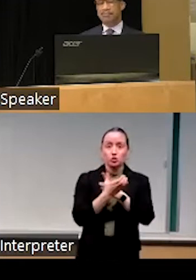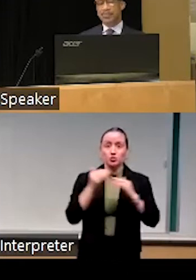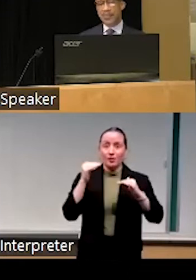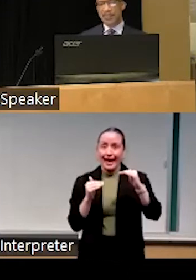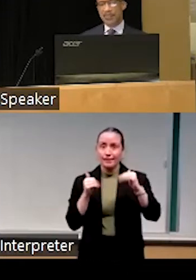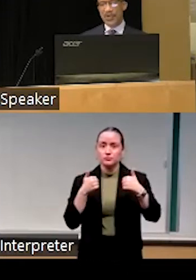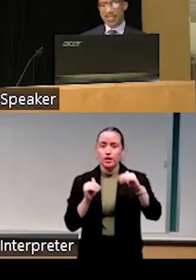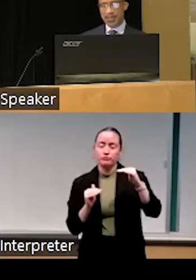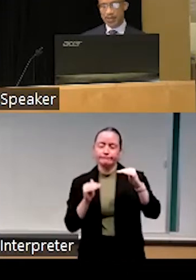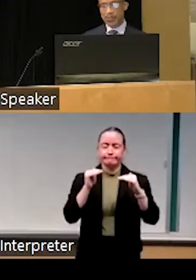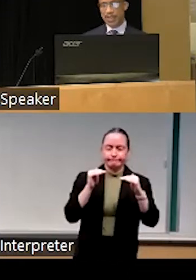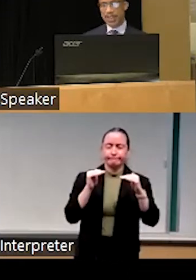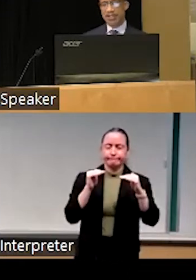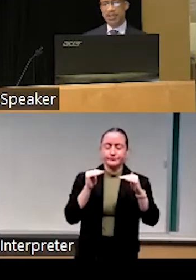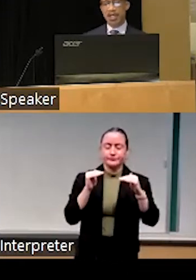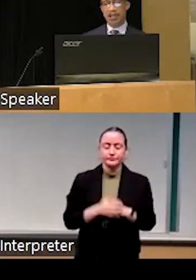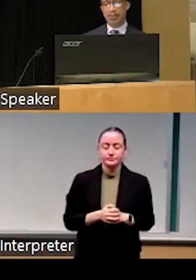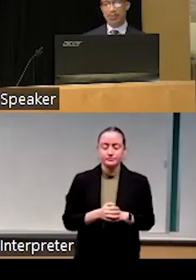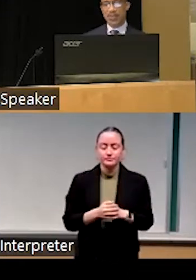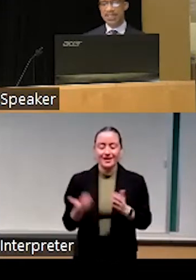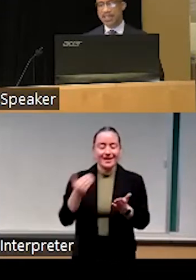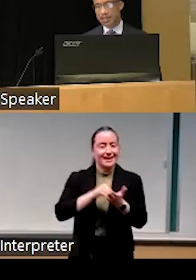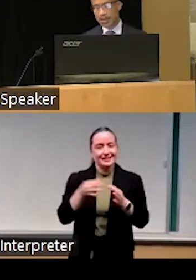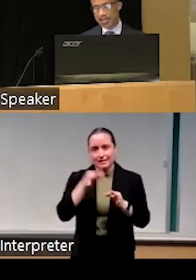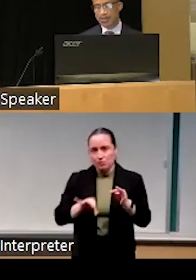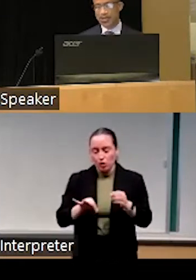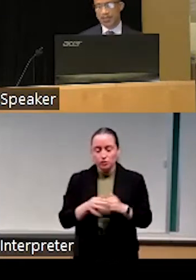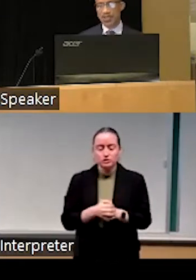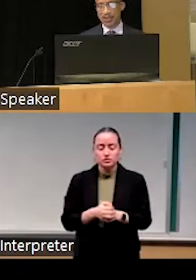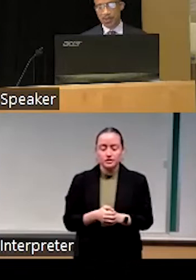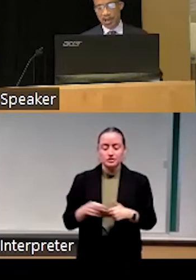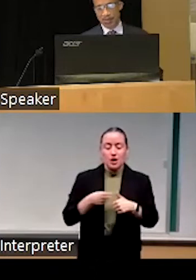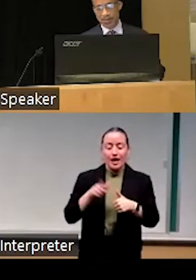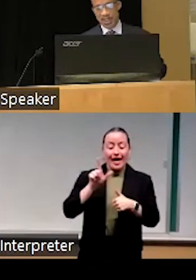um very simply put um listening to the patient's perception of the problems